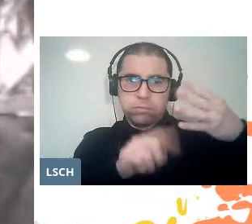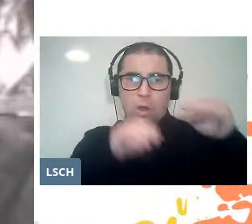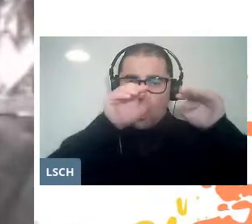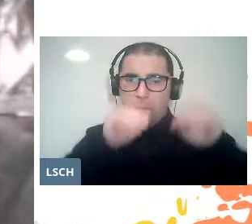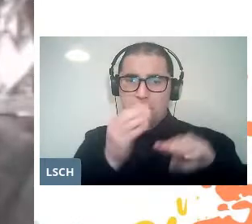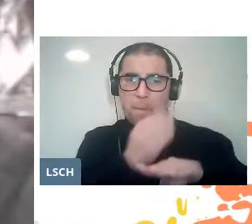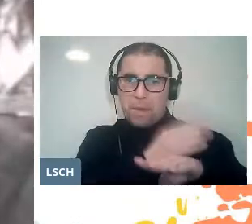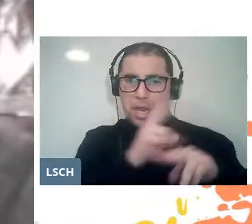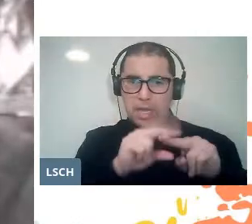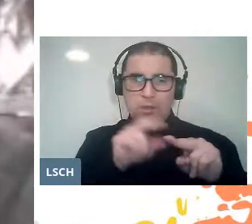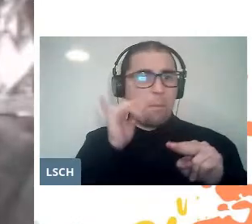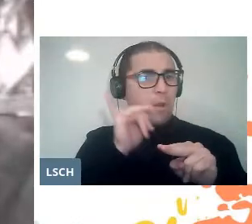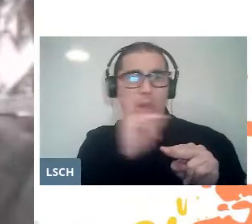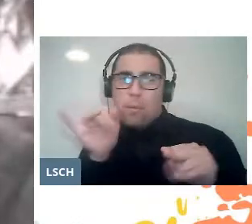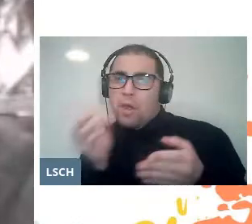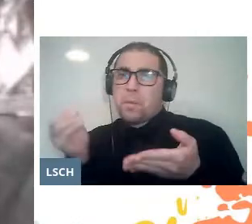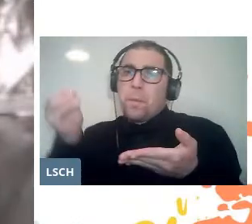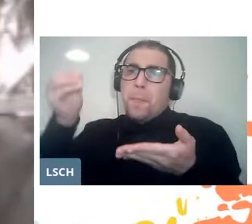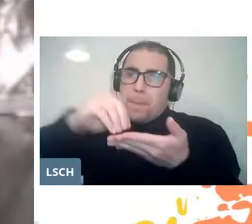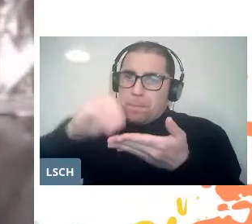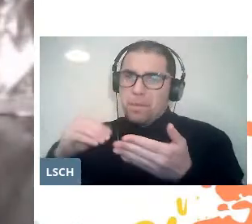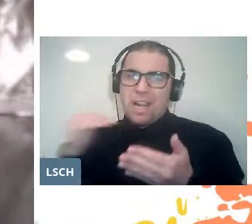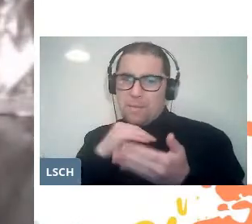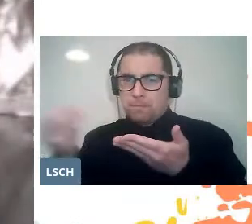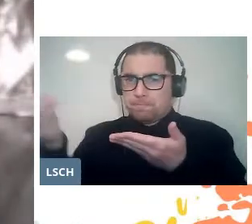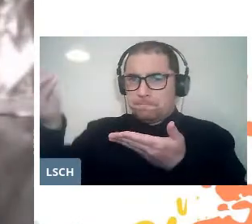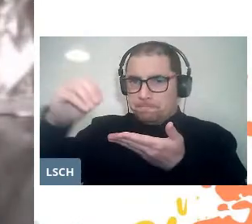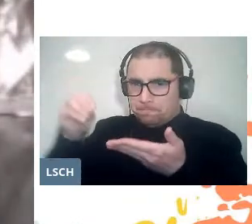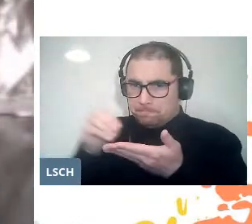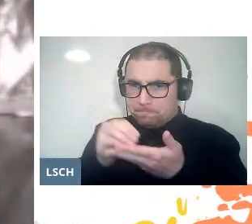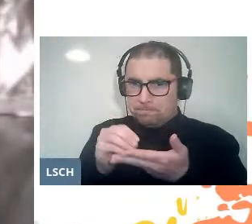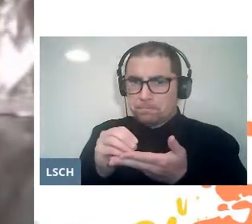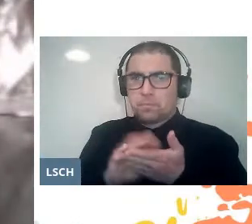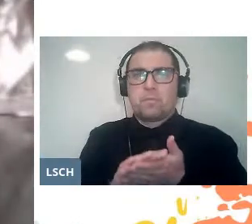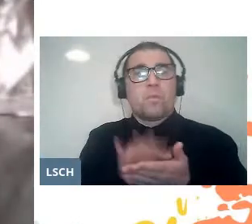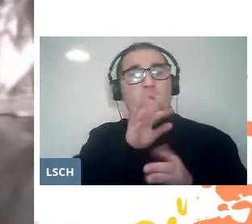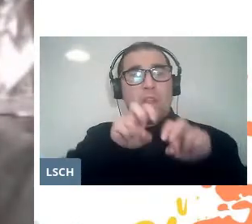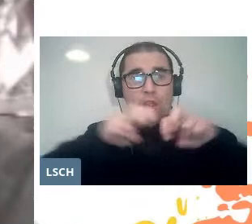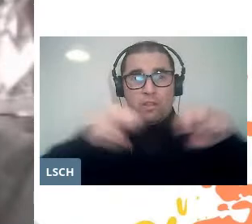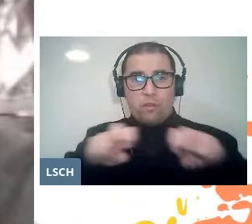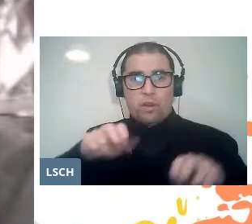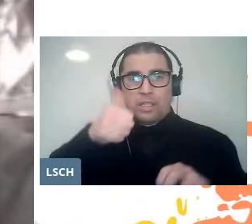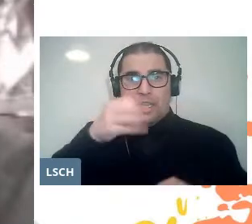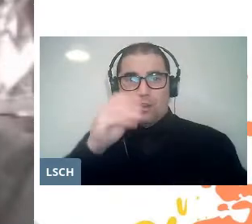However, quickly, from the symphony six seven and eight,